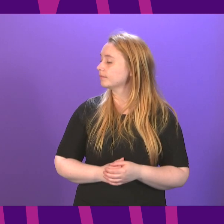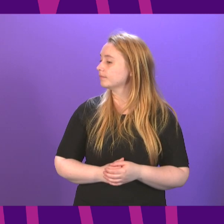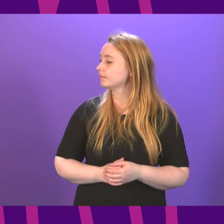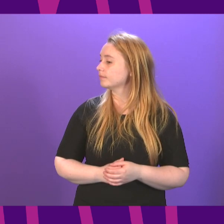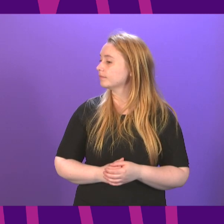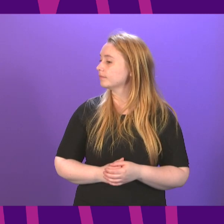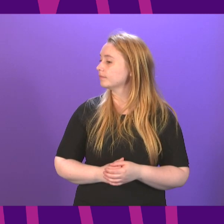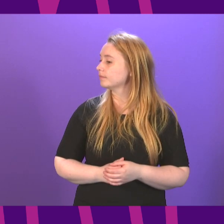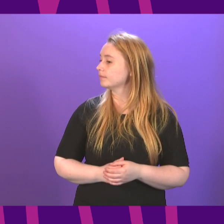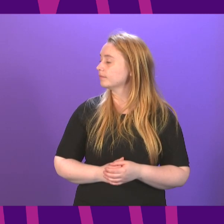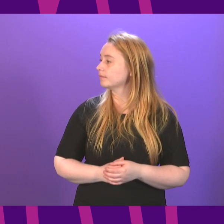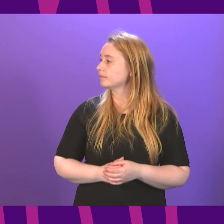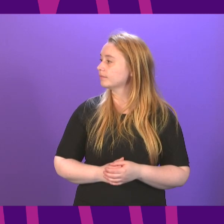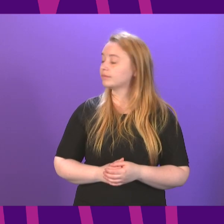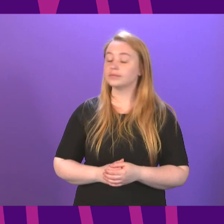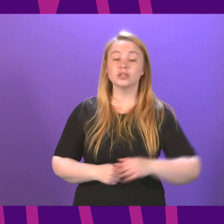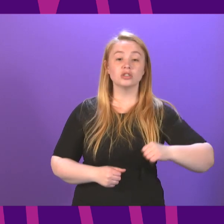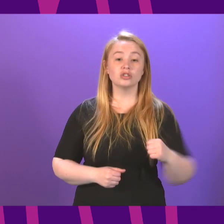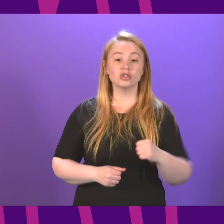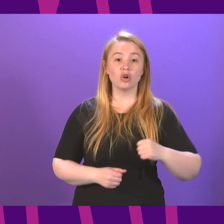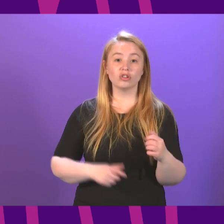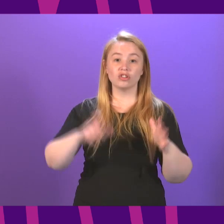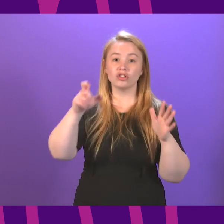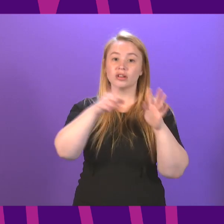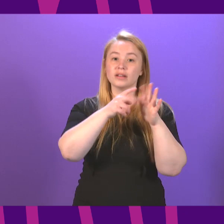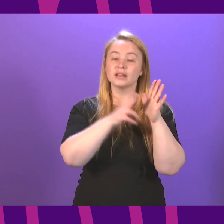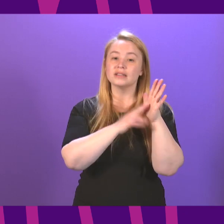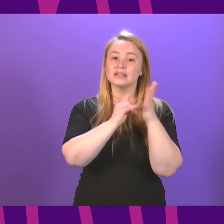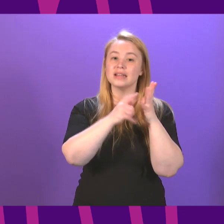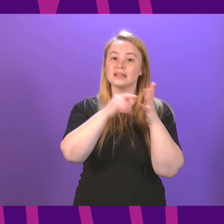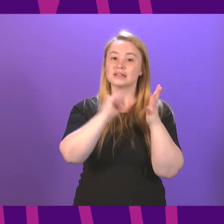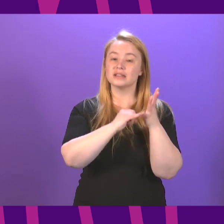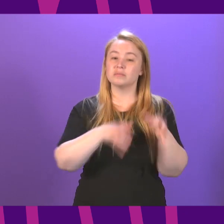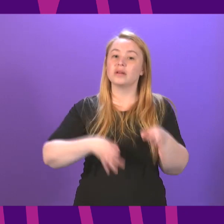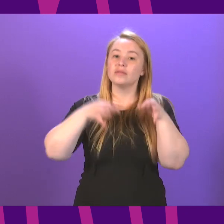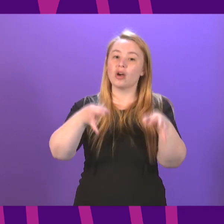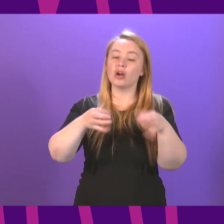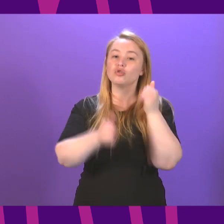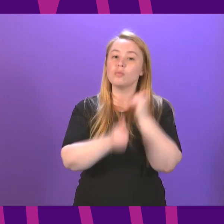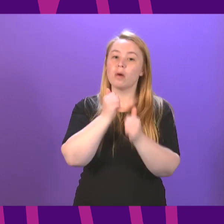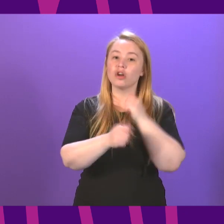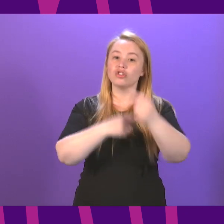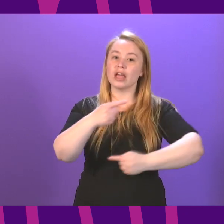I note that the Scottish census has been deferred until March next year. Will the First Minister say whether that is a consequence of the Covid pandemic?